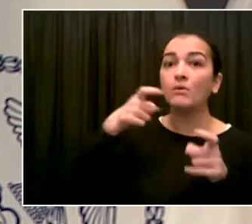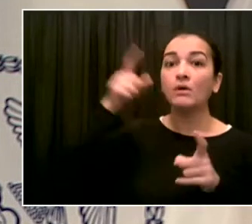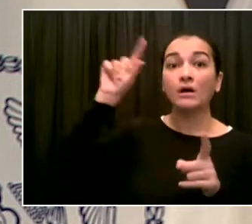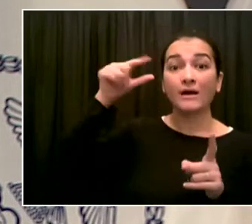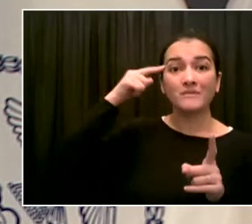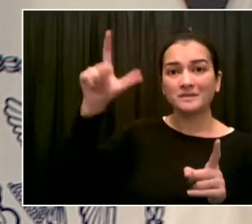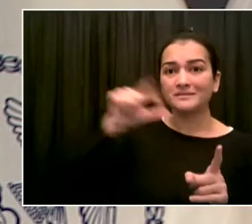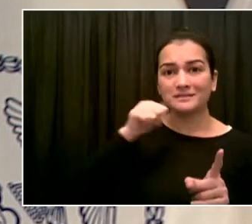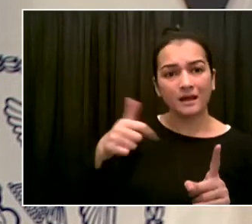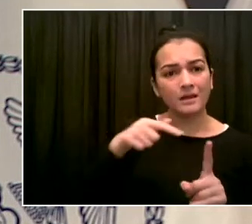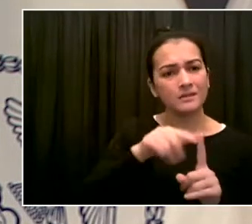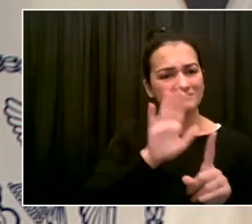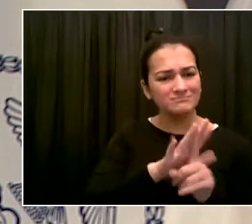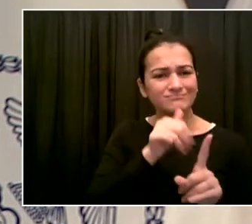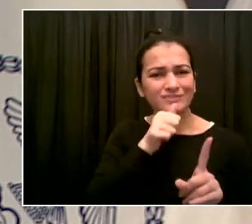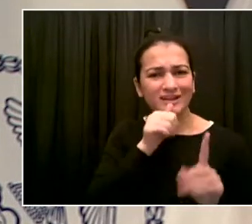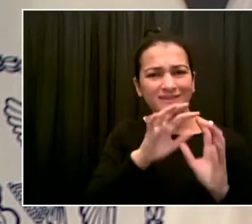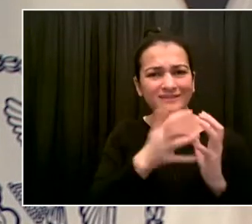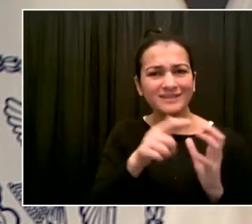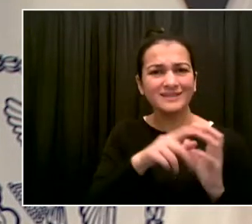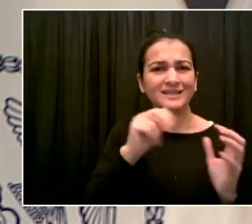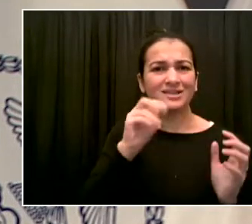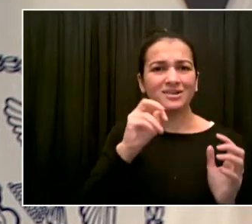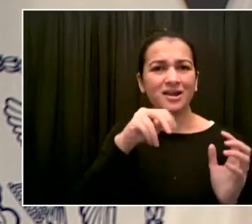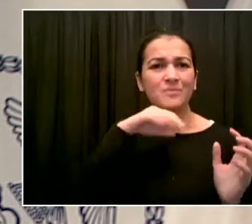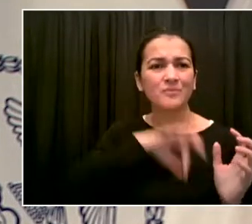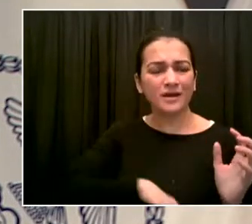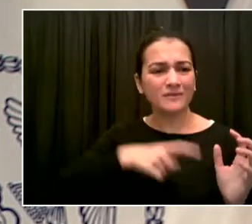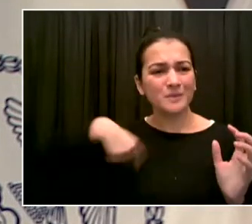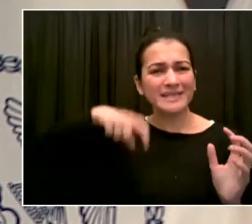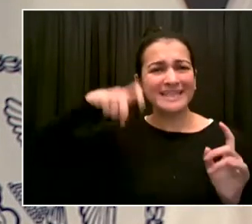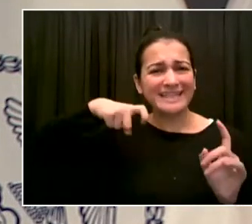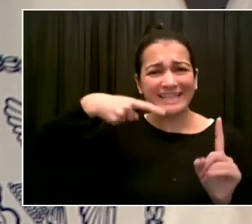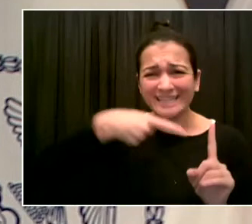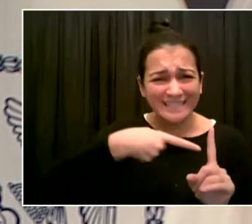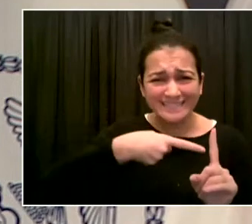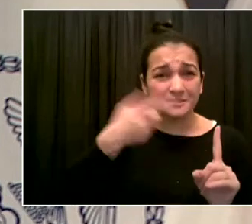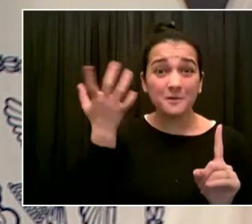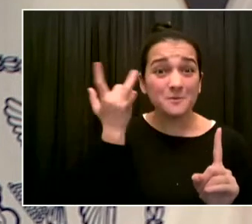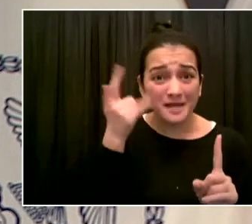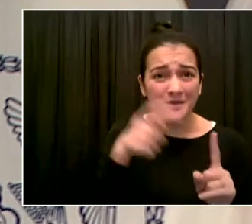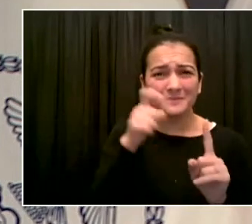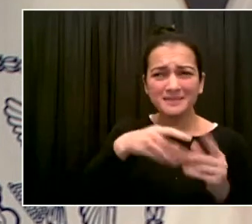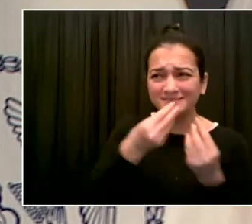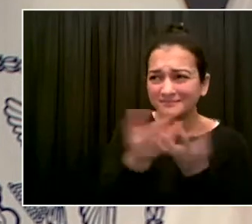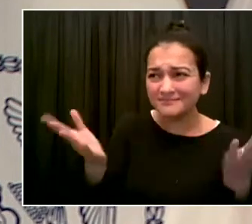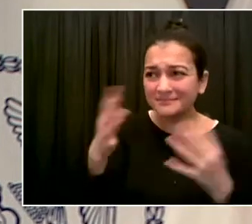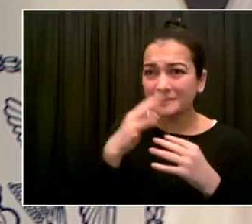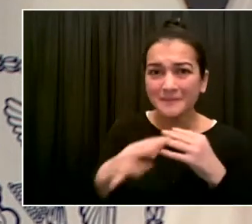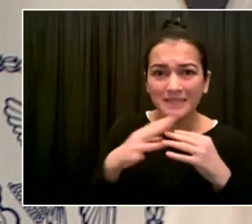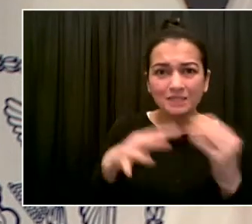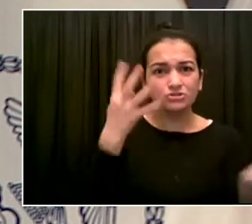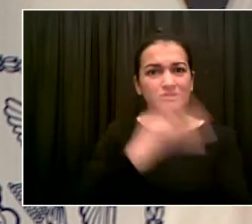ORGANIZATION, IT'S ONT A GOVERNMENT ORGANIZATION BUT A NONPROFIT AND WE RELY ON THEM TO MAKE SURE